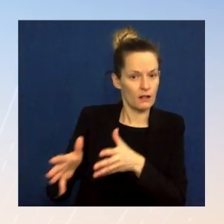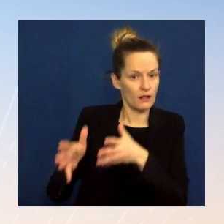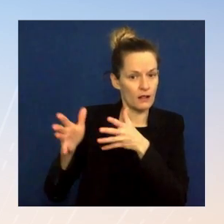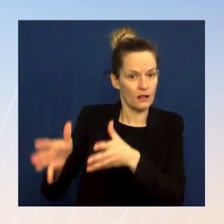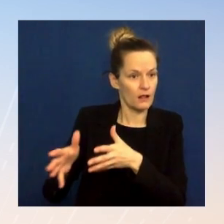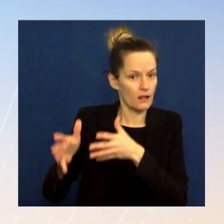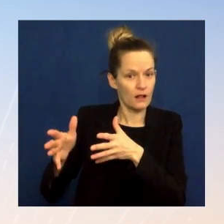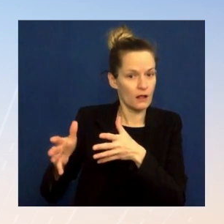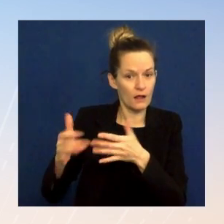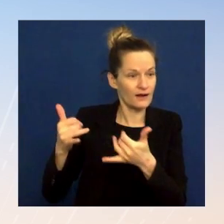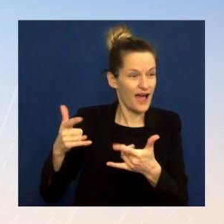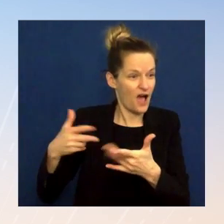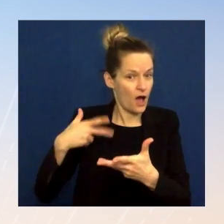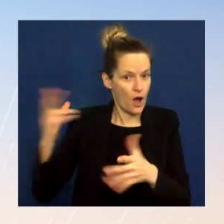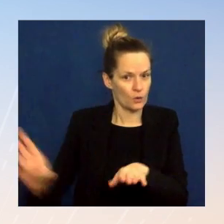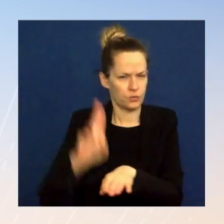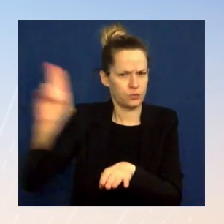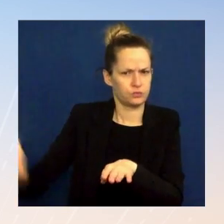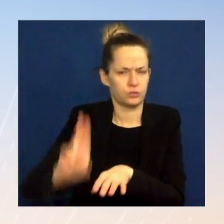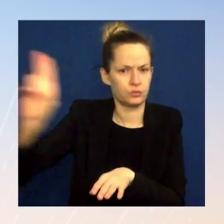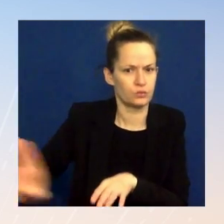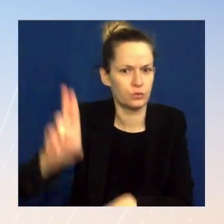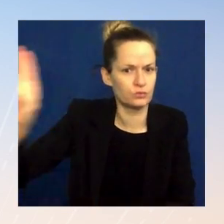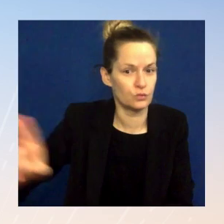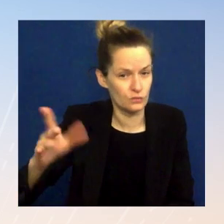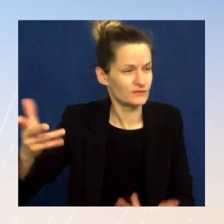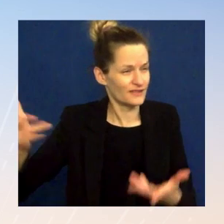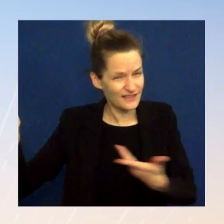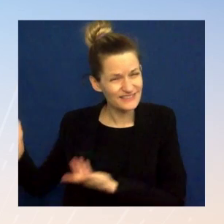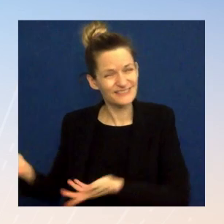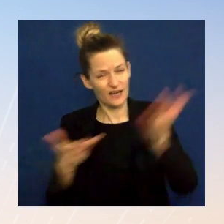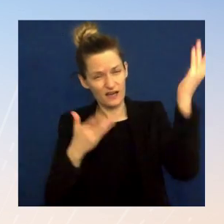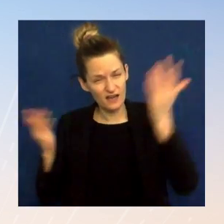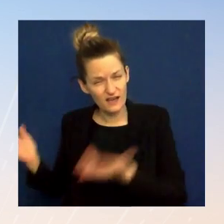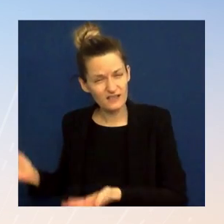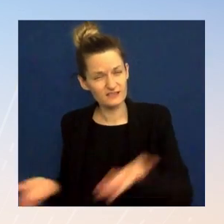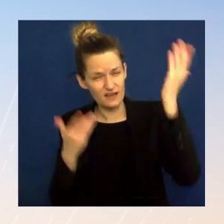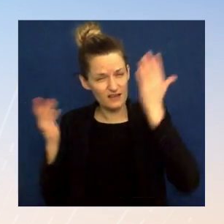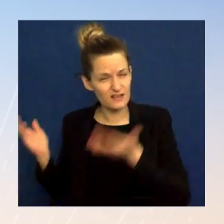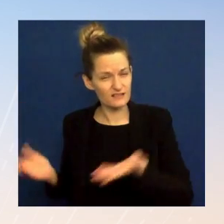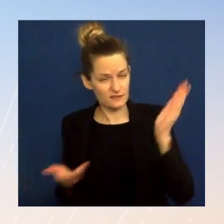And that is obviously a challenge. So, yesterday, just wanted to note that the ports announced they will address this problem